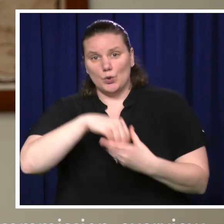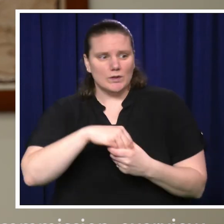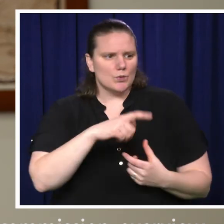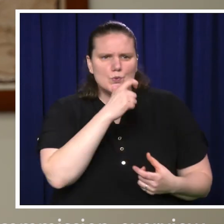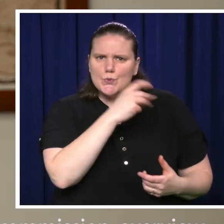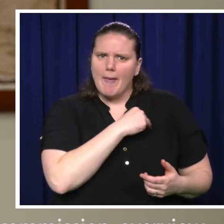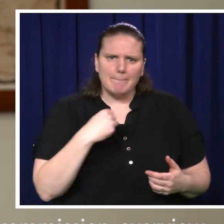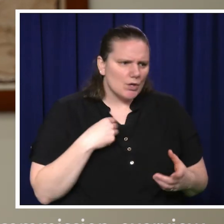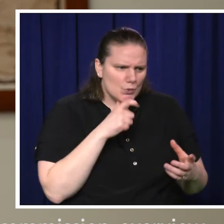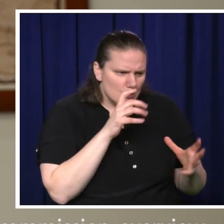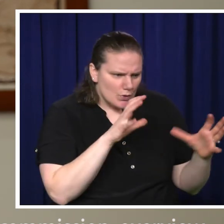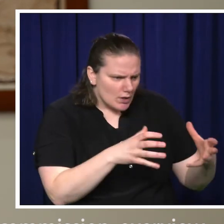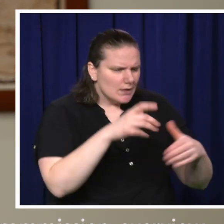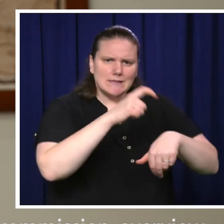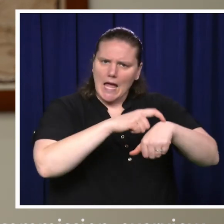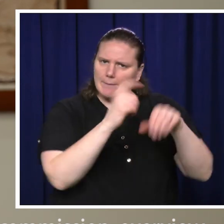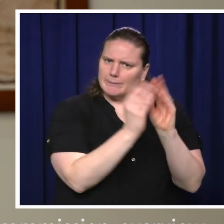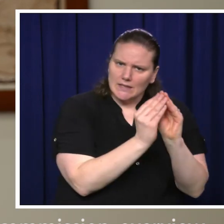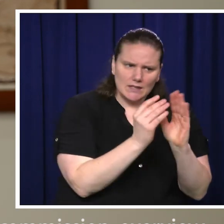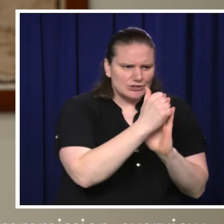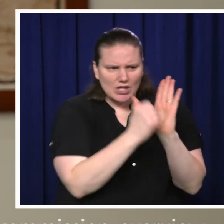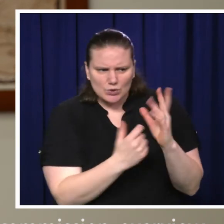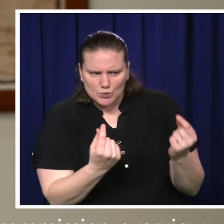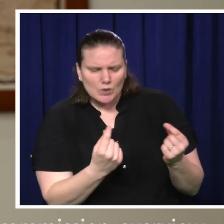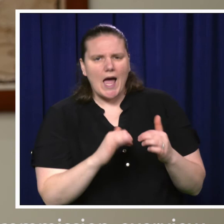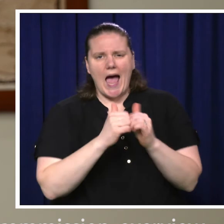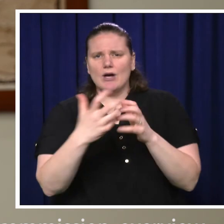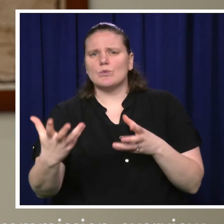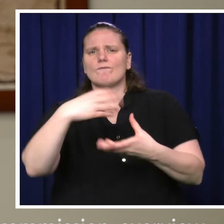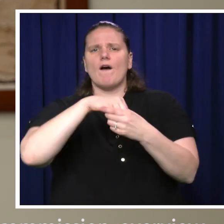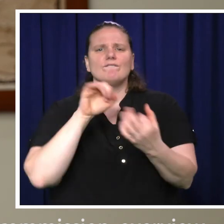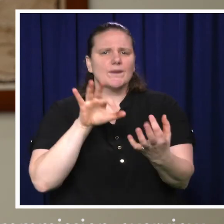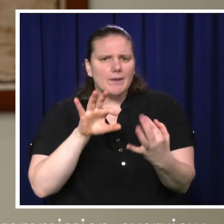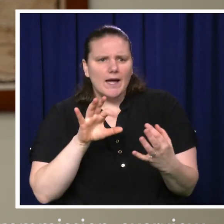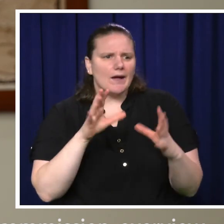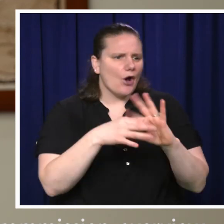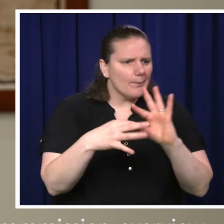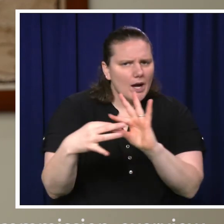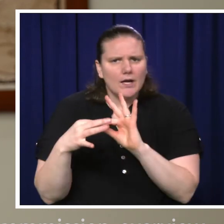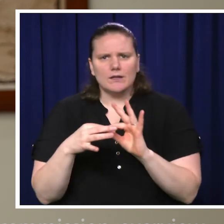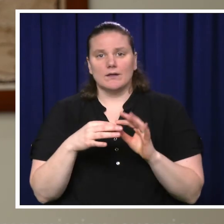of the screen, including commission members, meeting times and agendas and how to provide public comment.